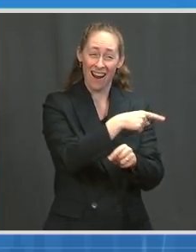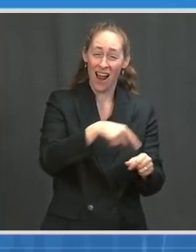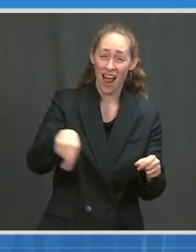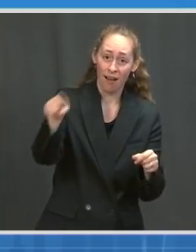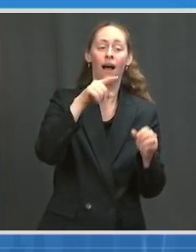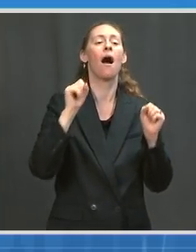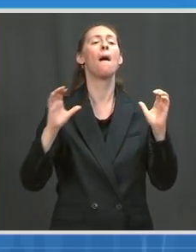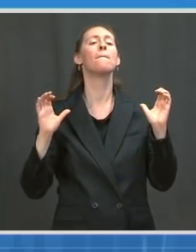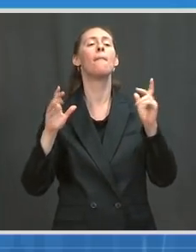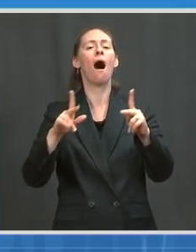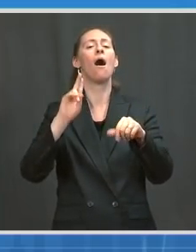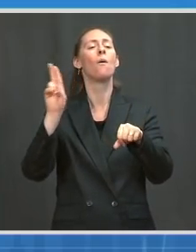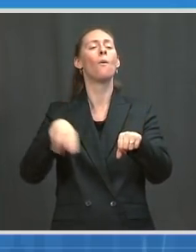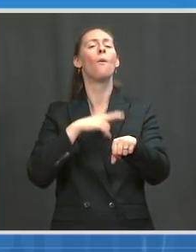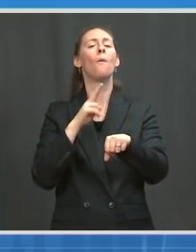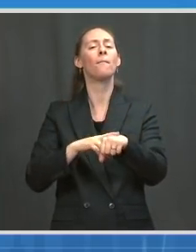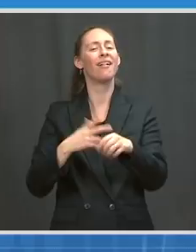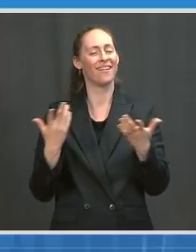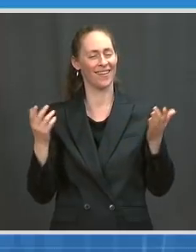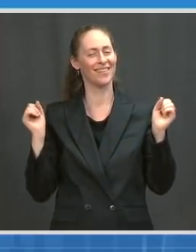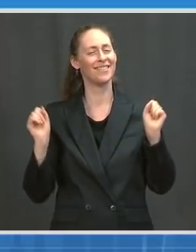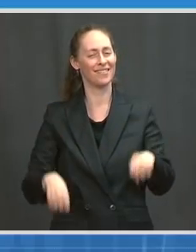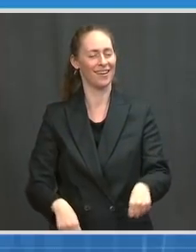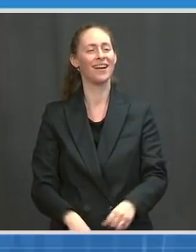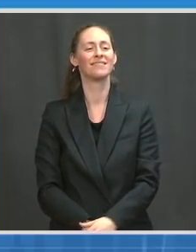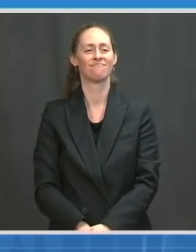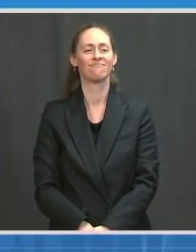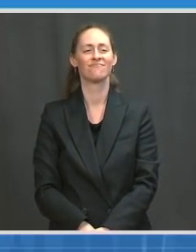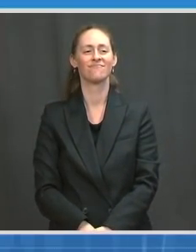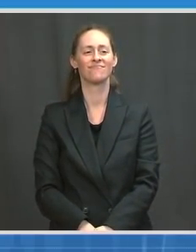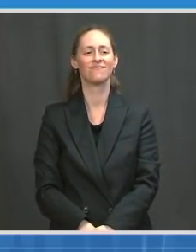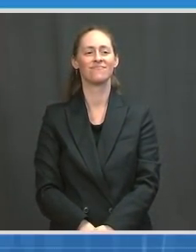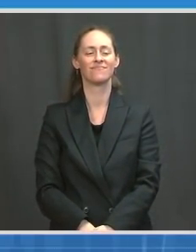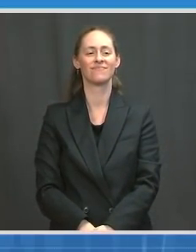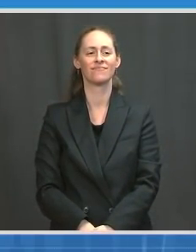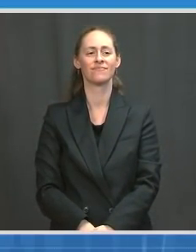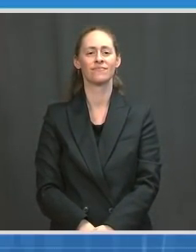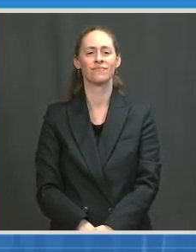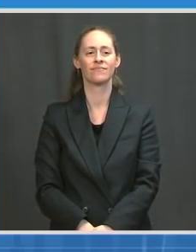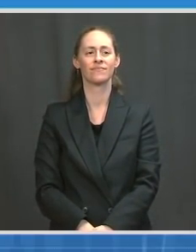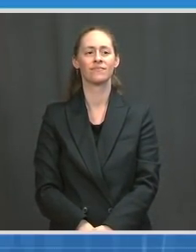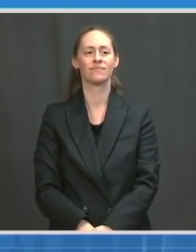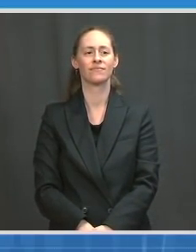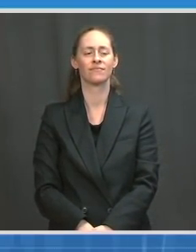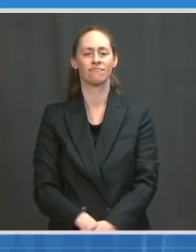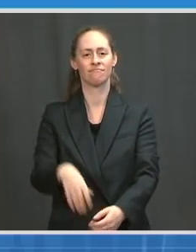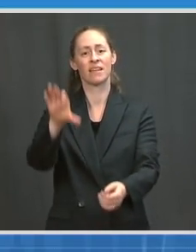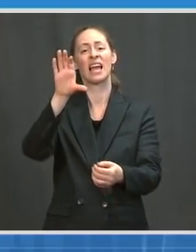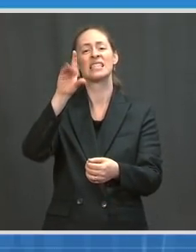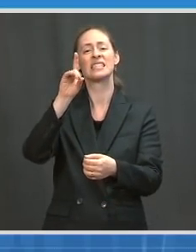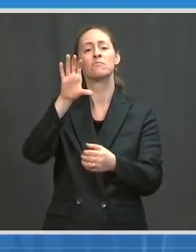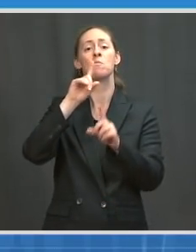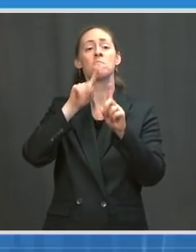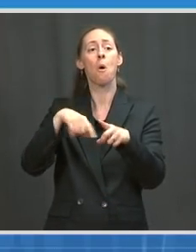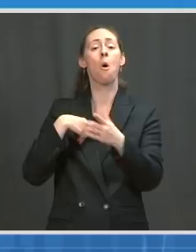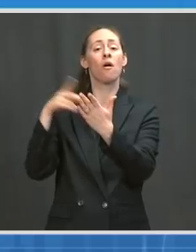by the positive impact of our rapid rollout of vaccination in the United States, and look forward to reaching President Biden's